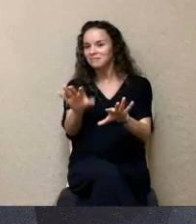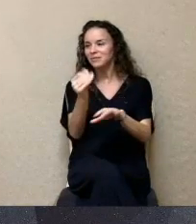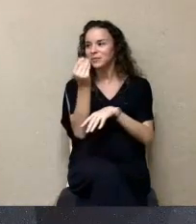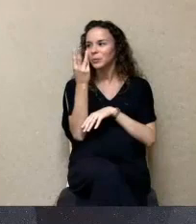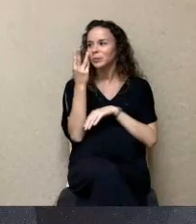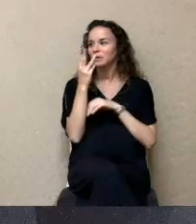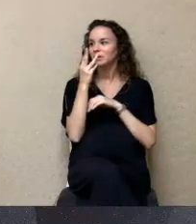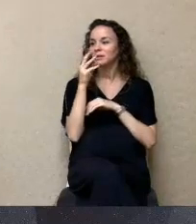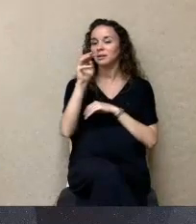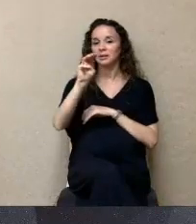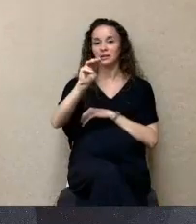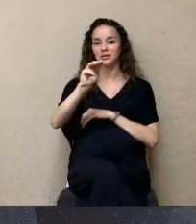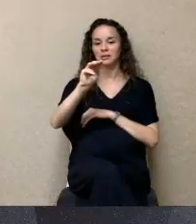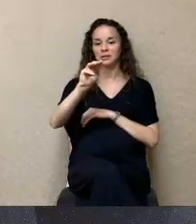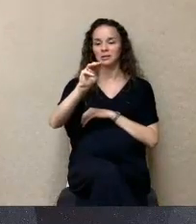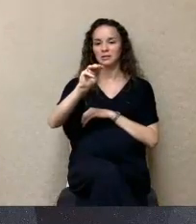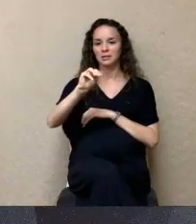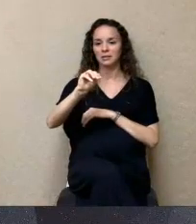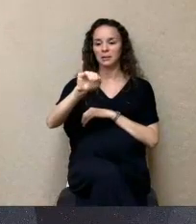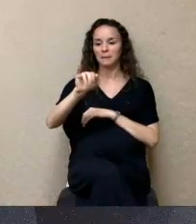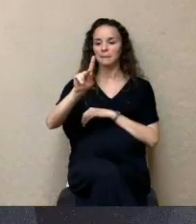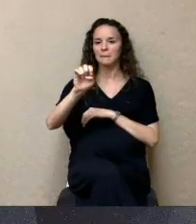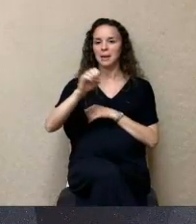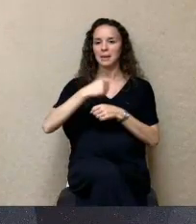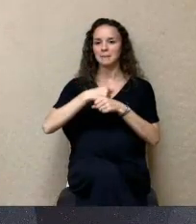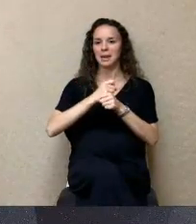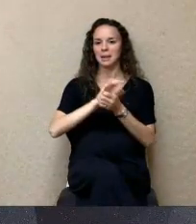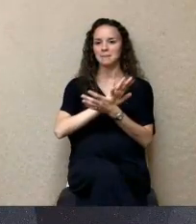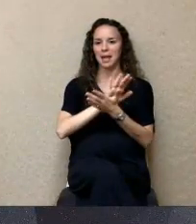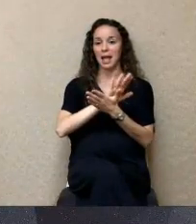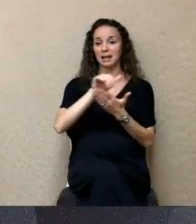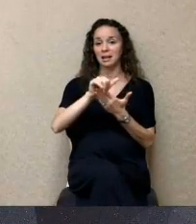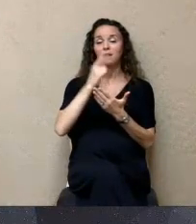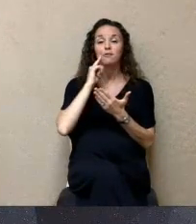Mike put together a packet for new AAC users.